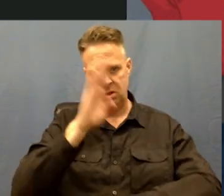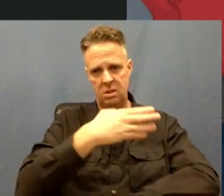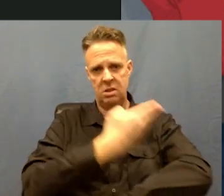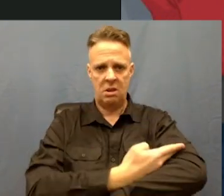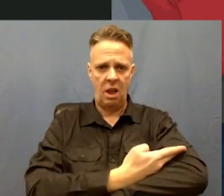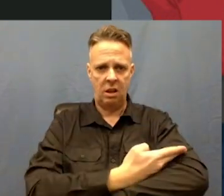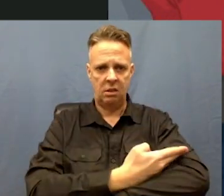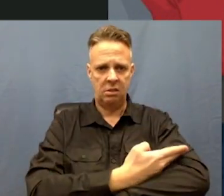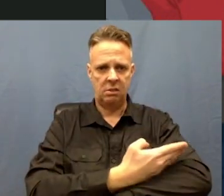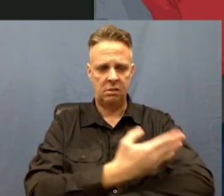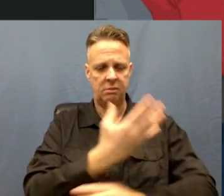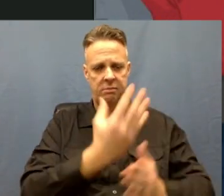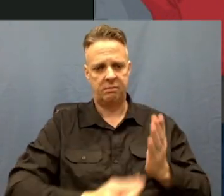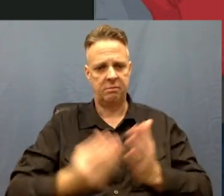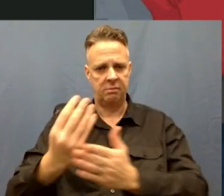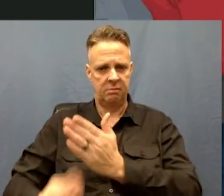WE LOST TWO OF OUR SONS. MY HUSBAND AND I ARE OF ADVANCED